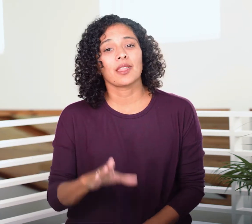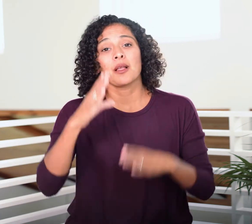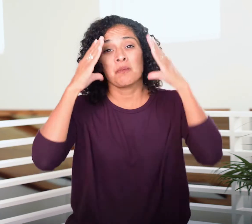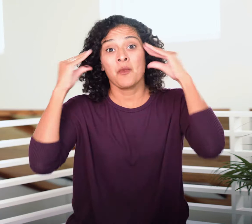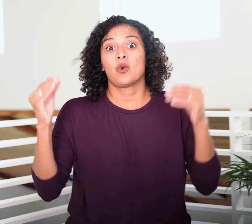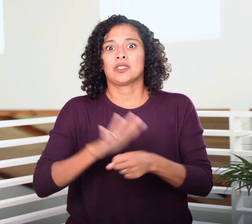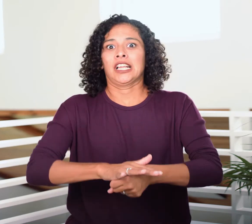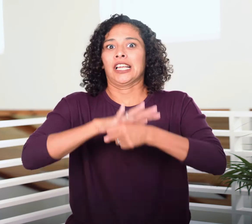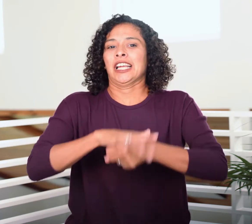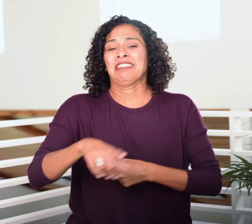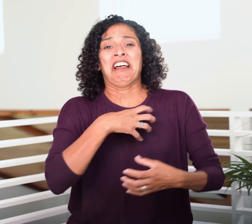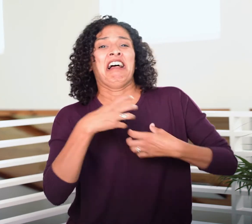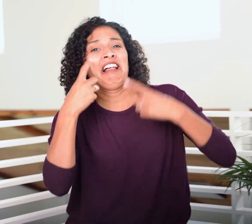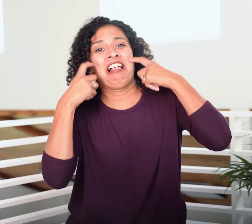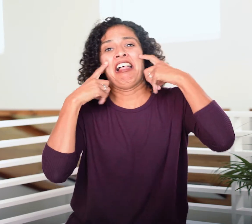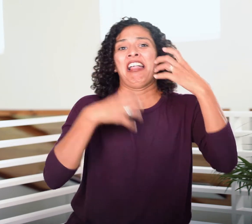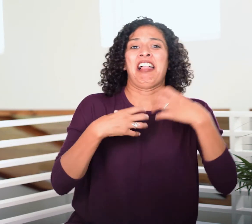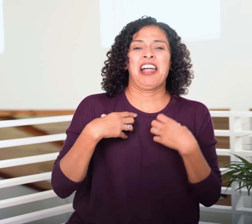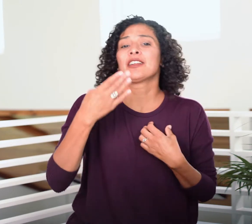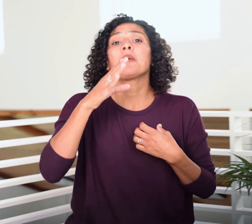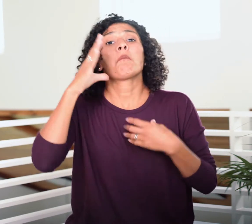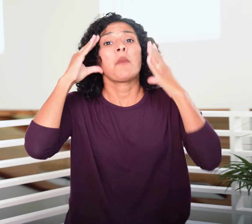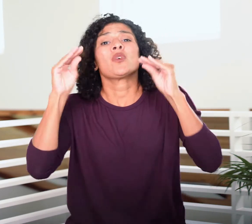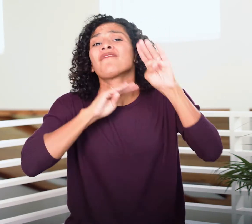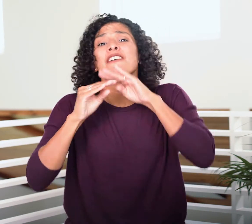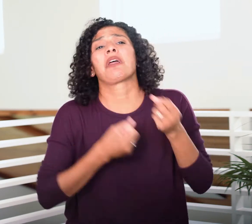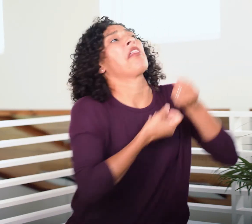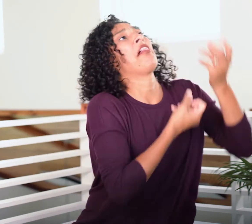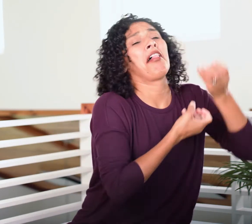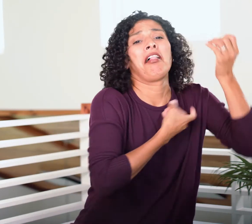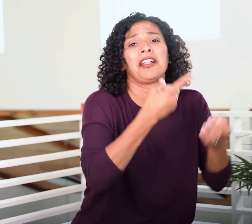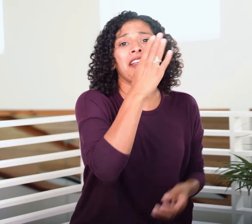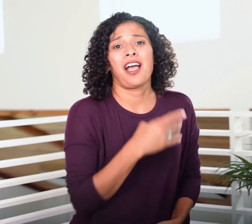Moses is stressed out by their crying and takes it out on God.